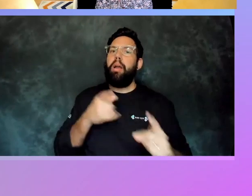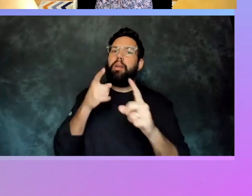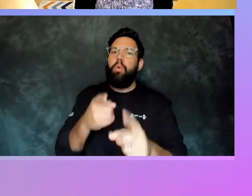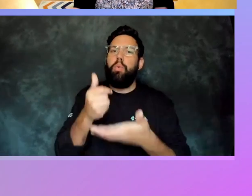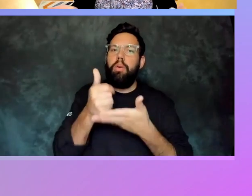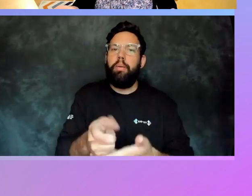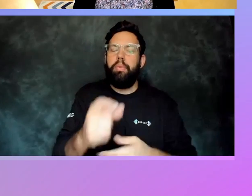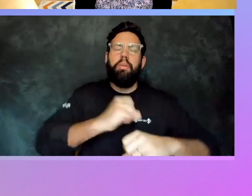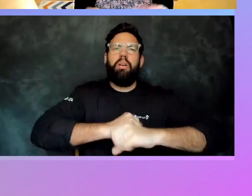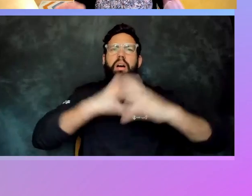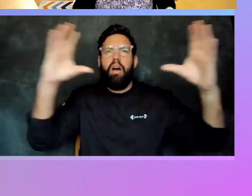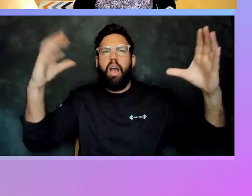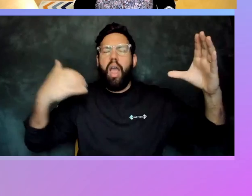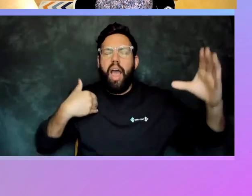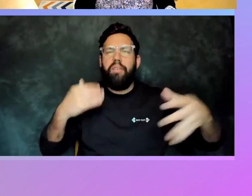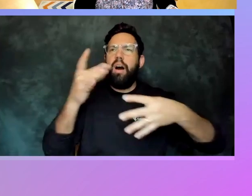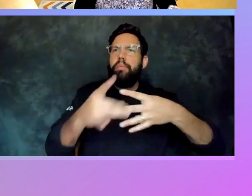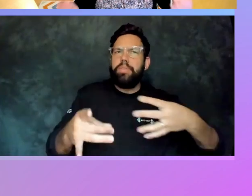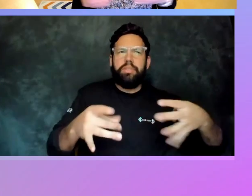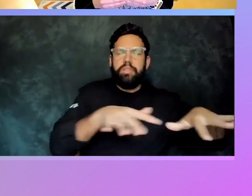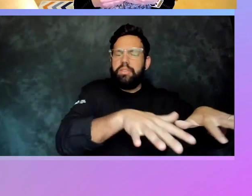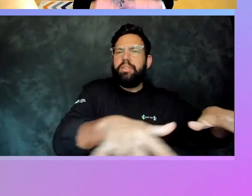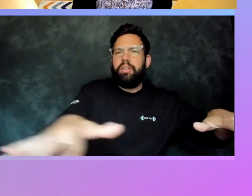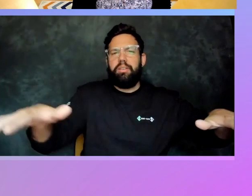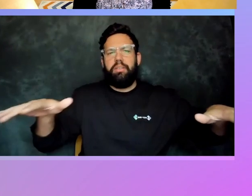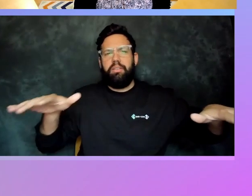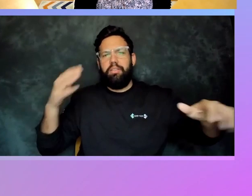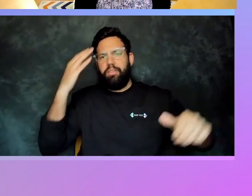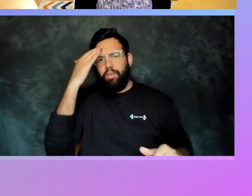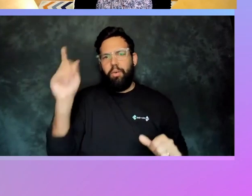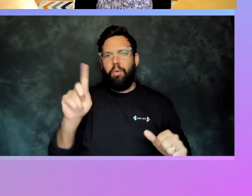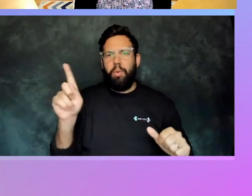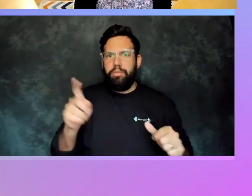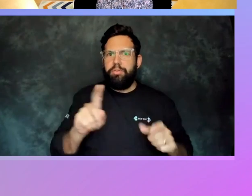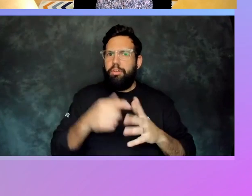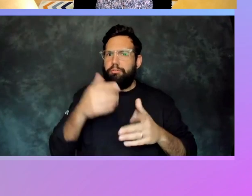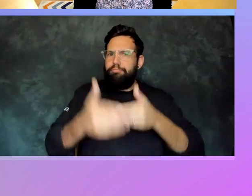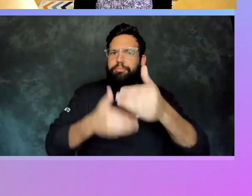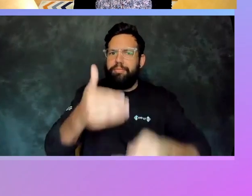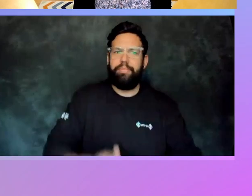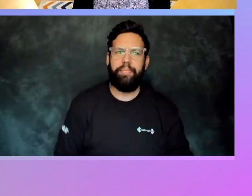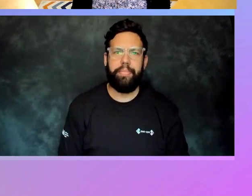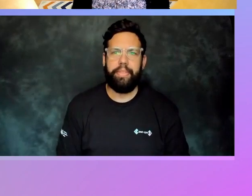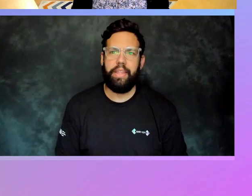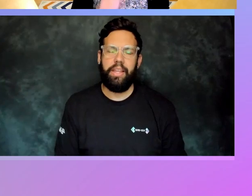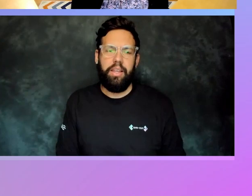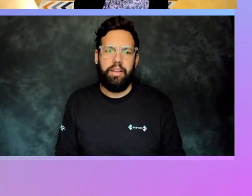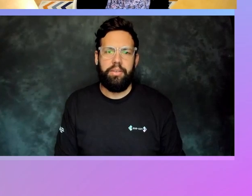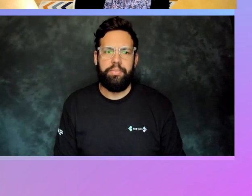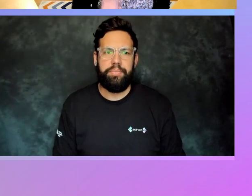programs. It's useful they exist to know and can be useful to know and approximate perspectives. If